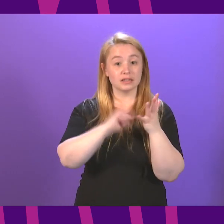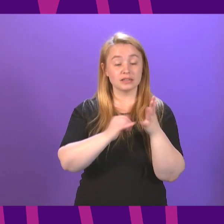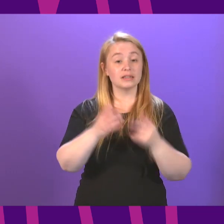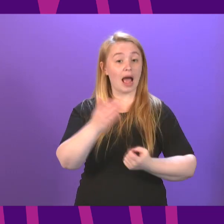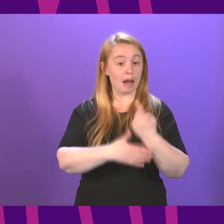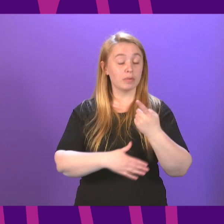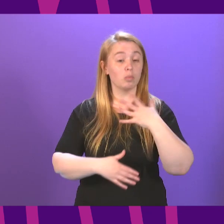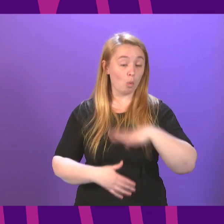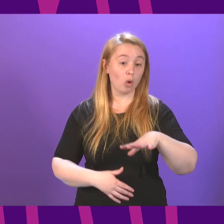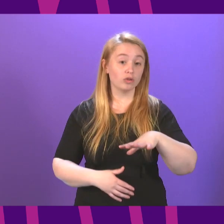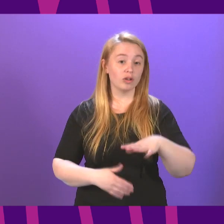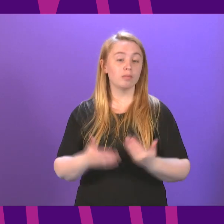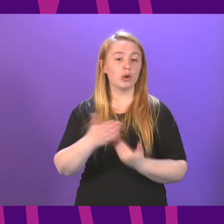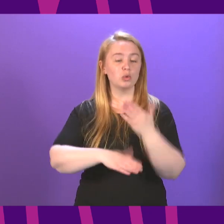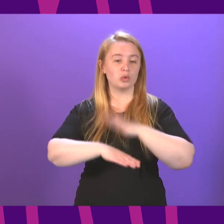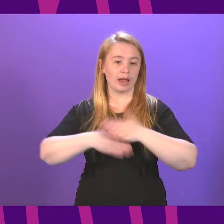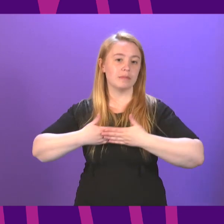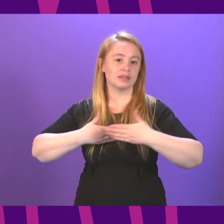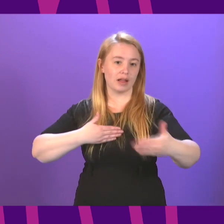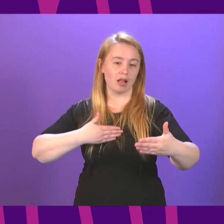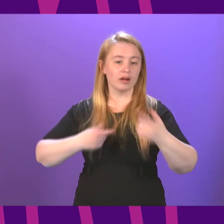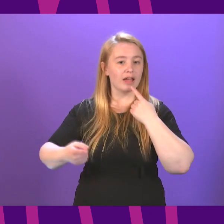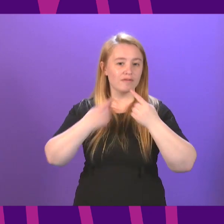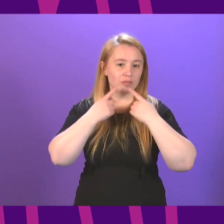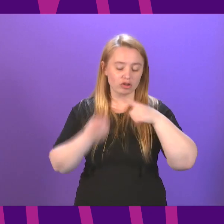timescale, because the information that it provides us with is incredibly important.